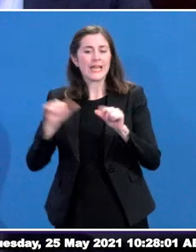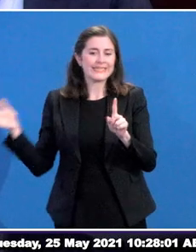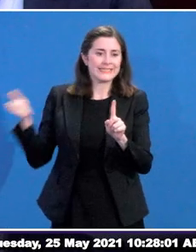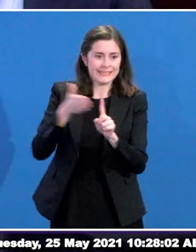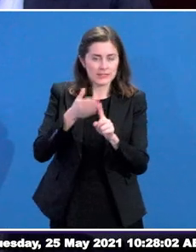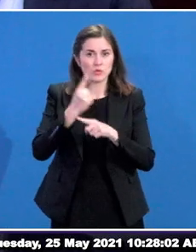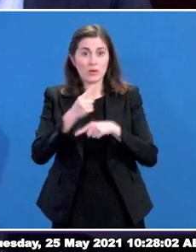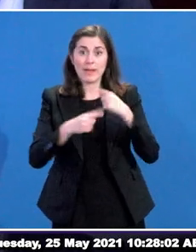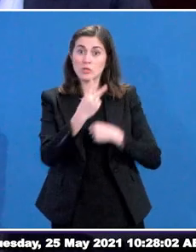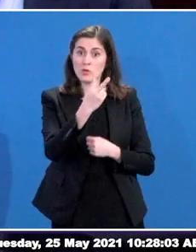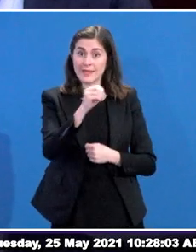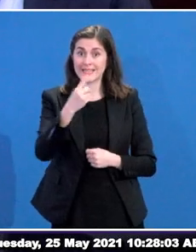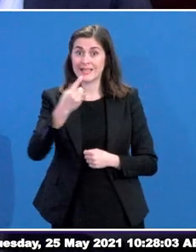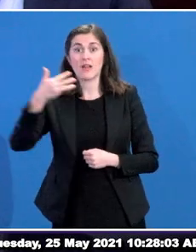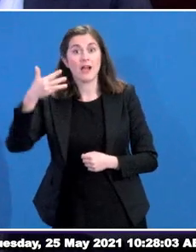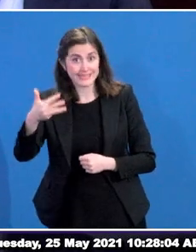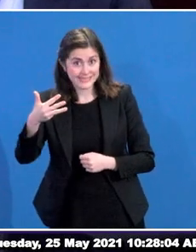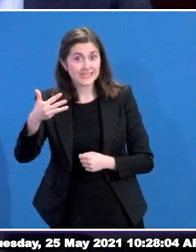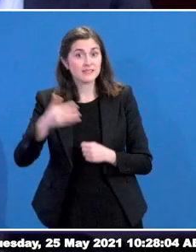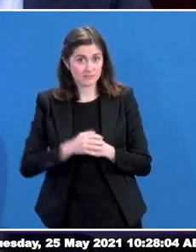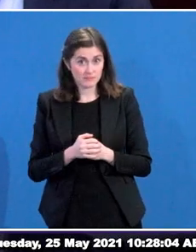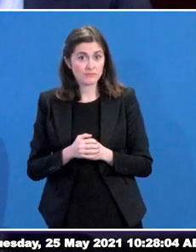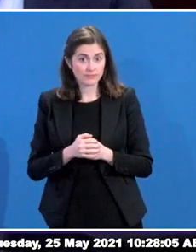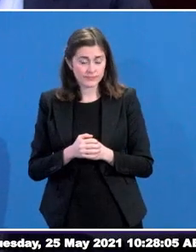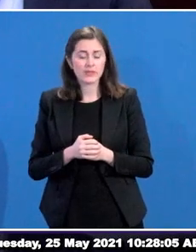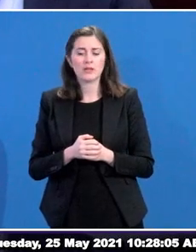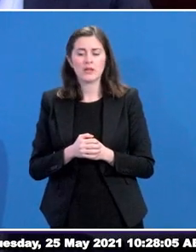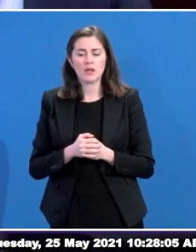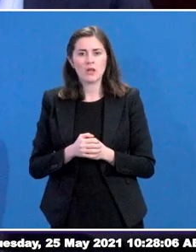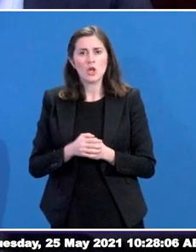So at that stage you were back, (CROSSTALK) And I ask you whether you told Sunnyfield